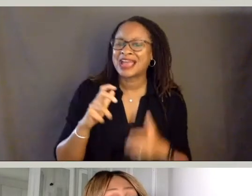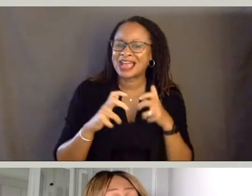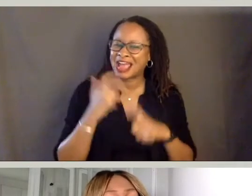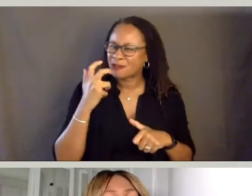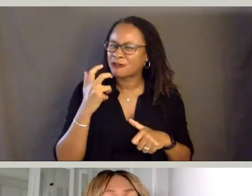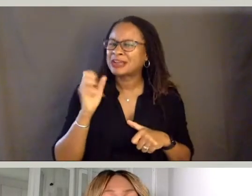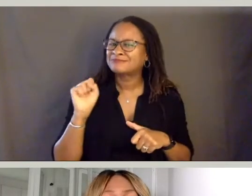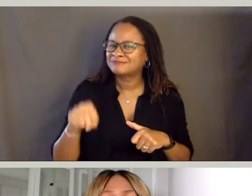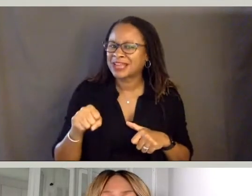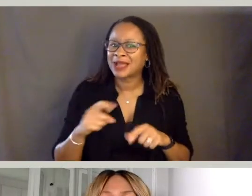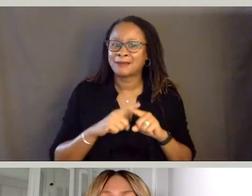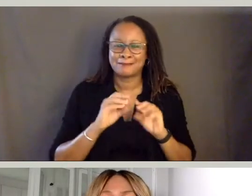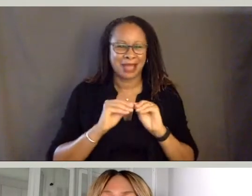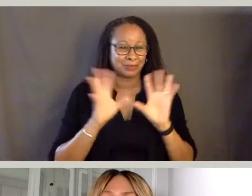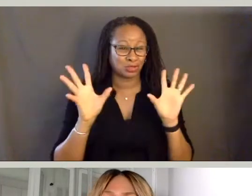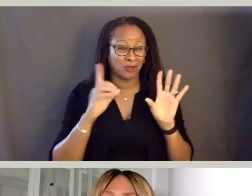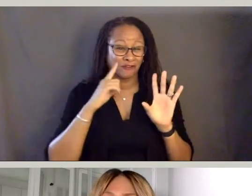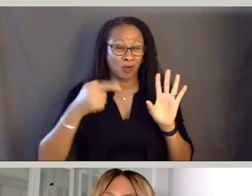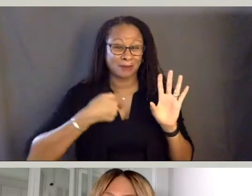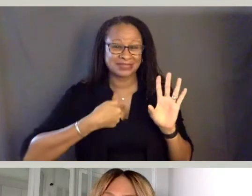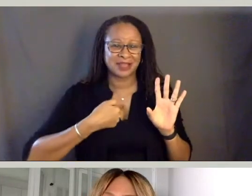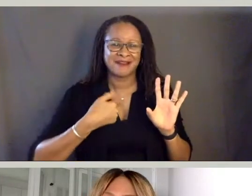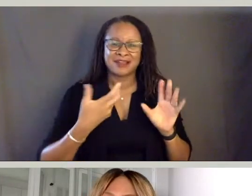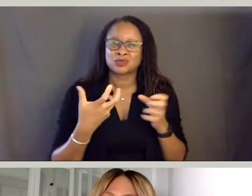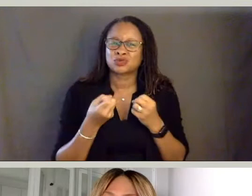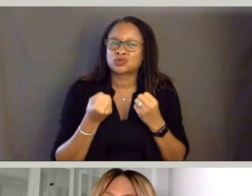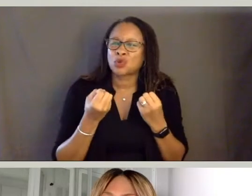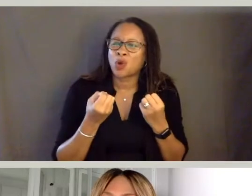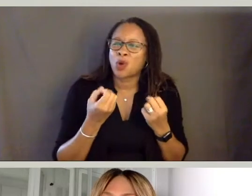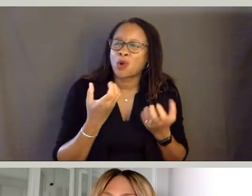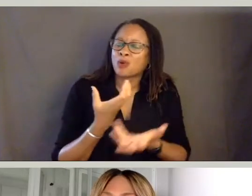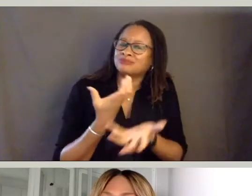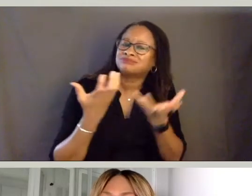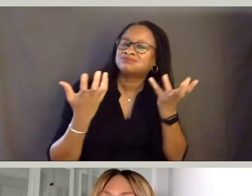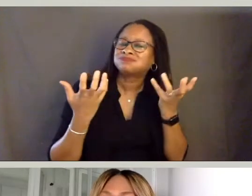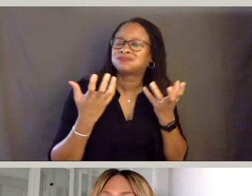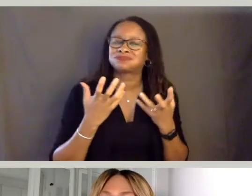but for me, it is so empowering to see the trans lens,